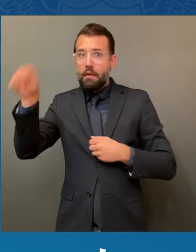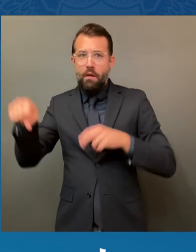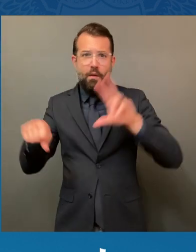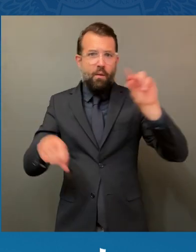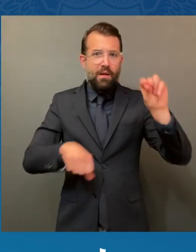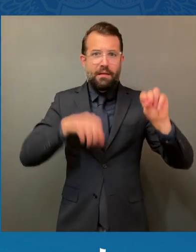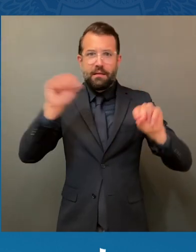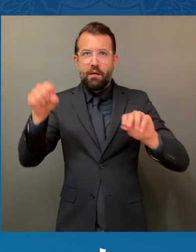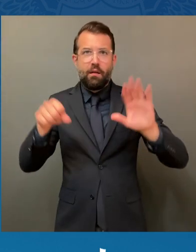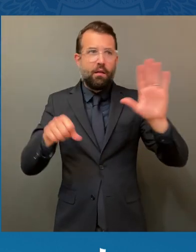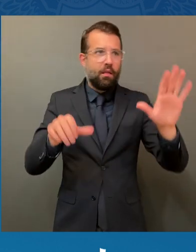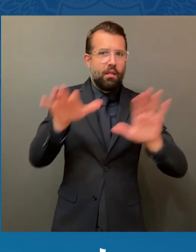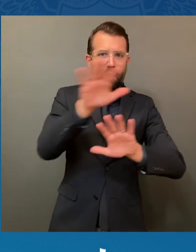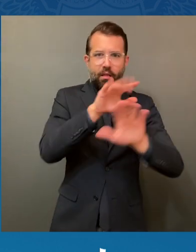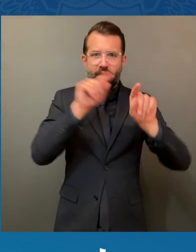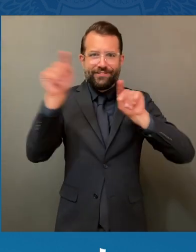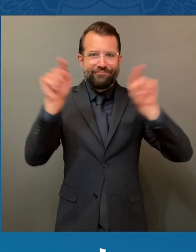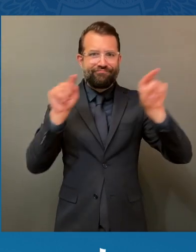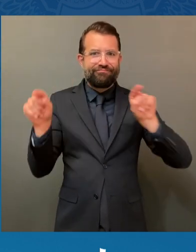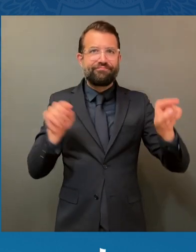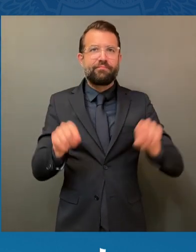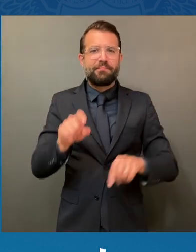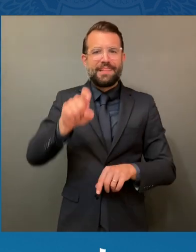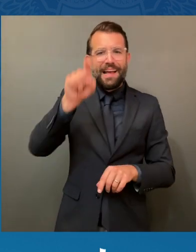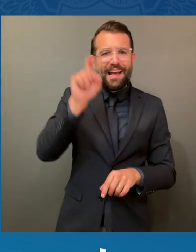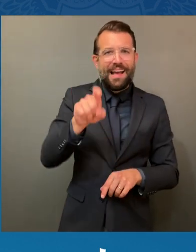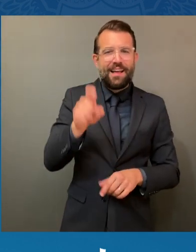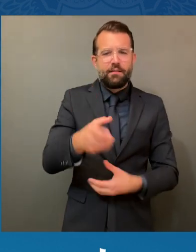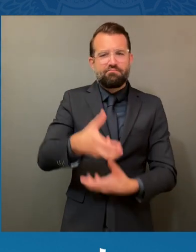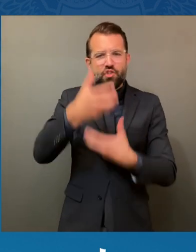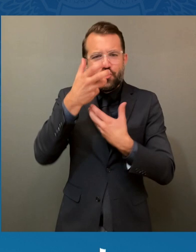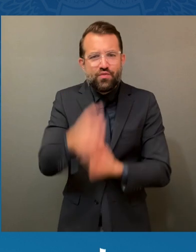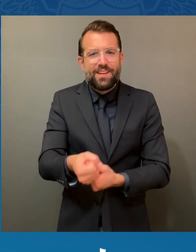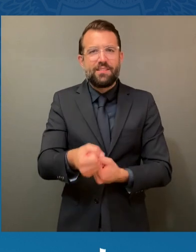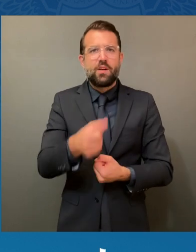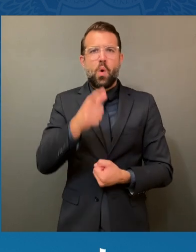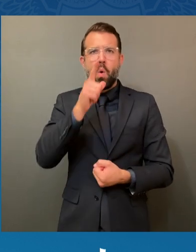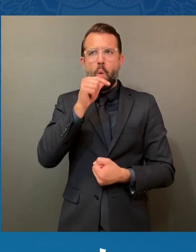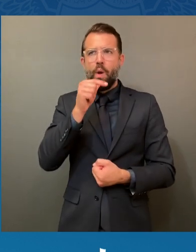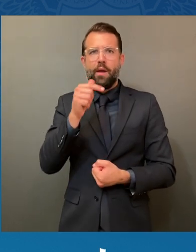for some of the most trusted elected officials to clarify the state of the law